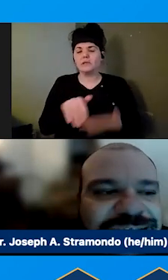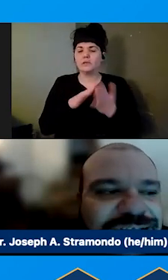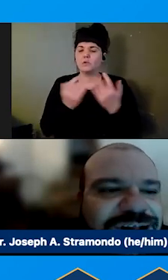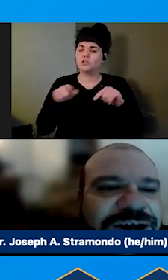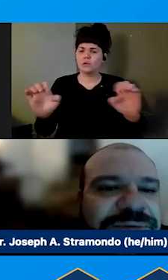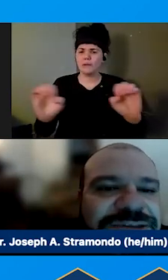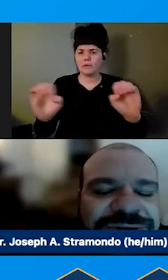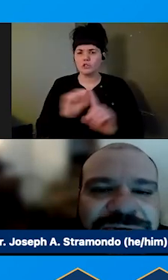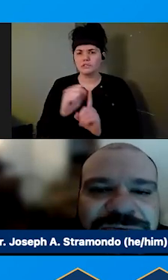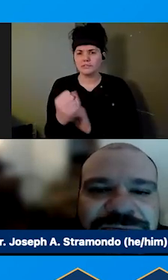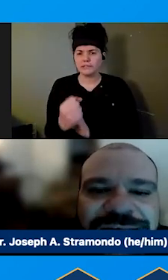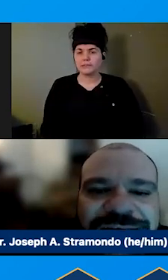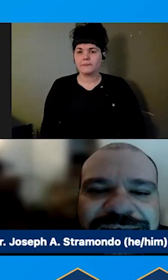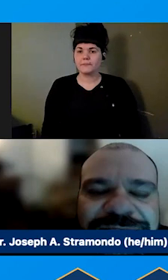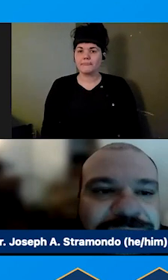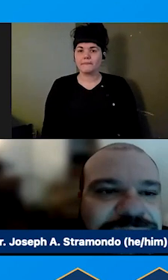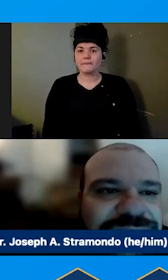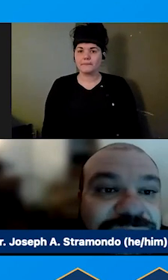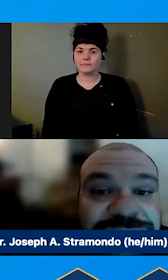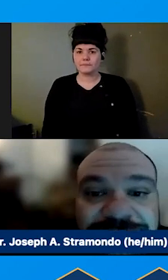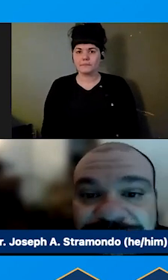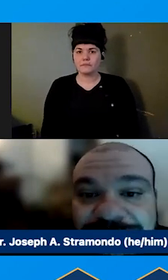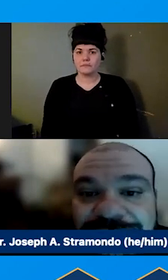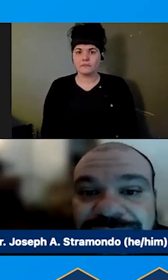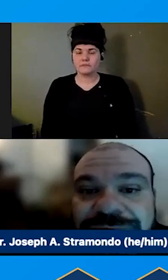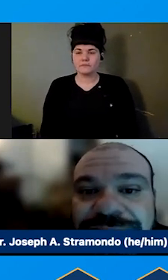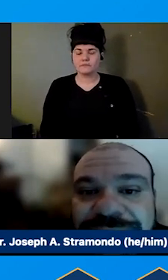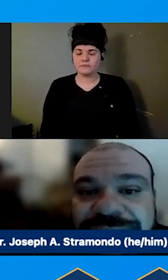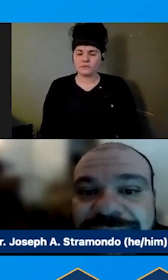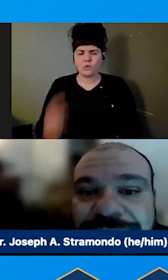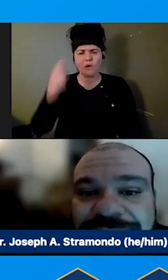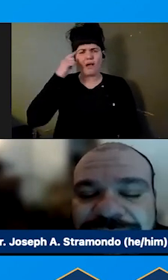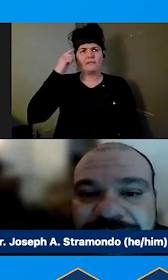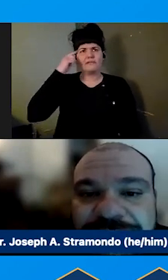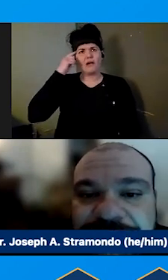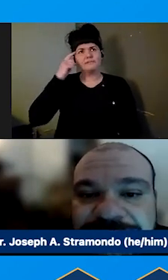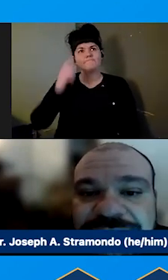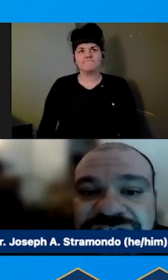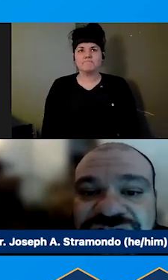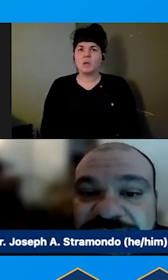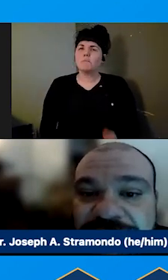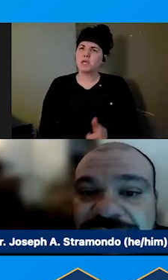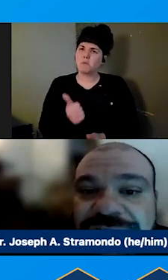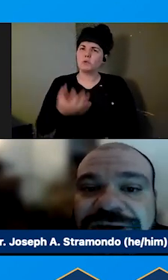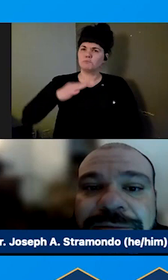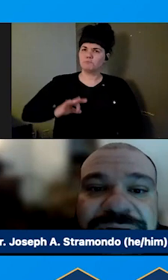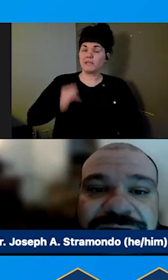of pandemic. So what I thought would be most useful would be to